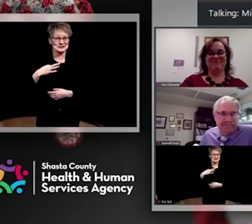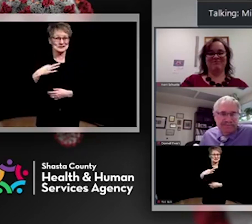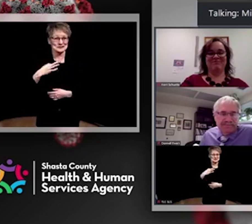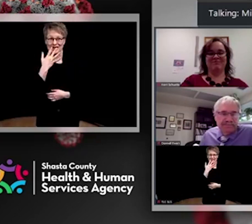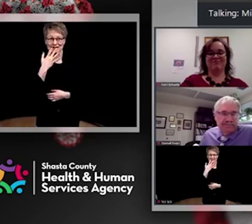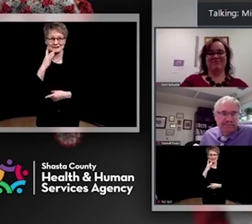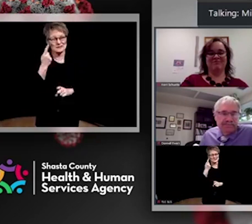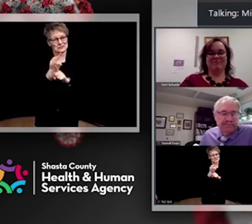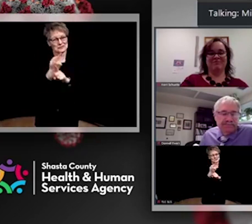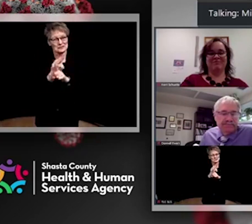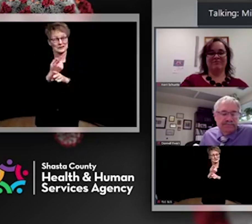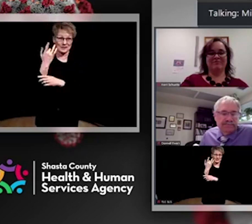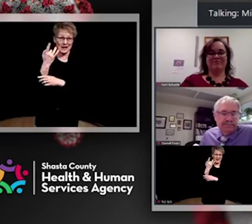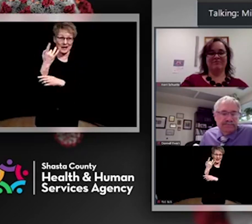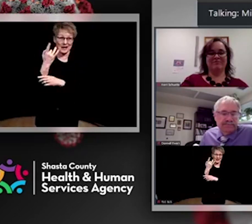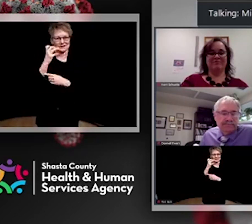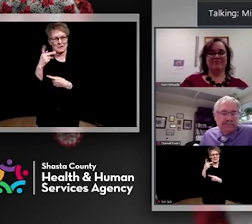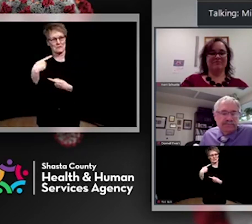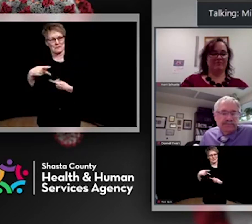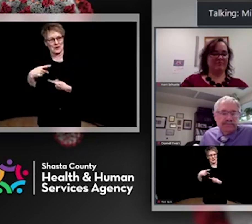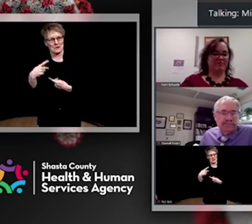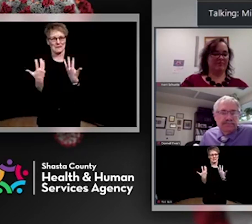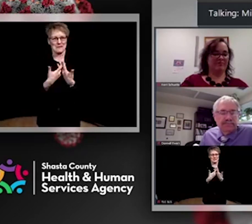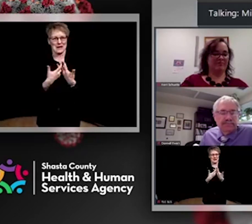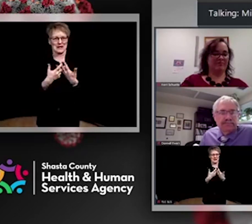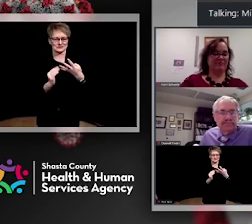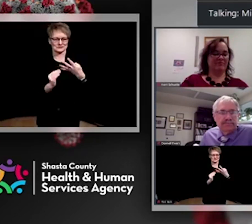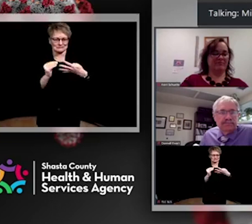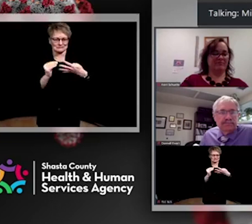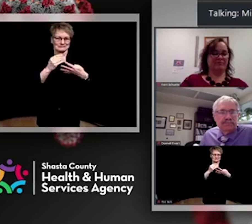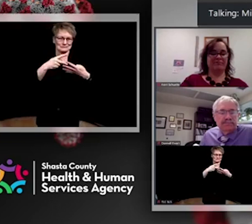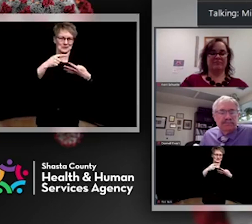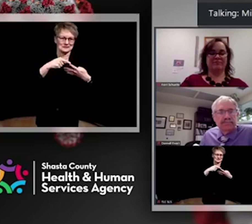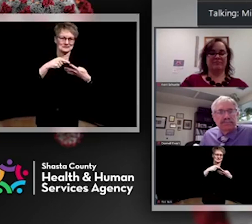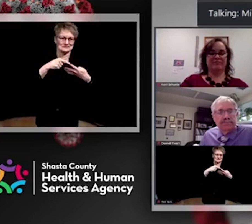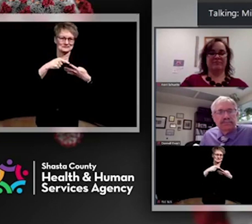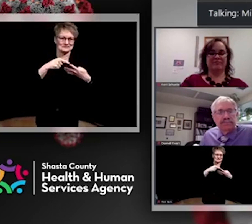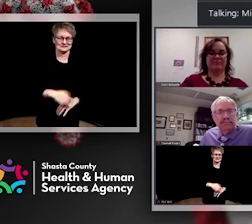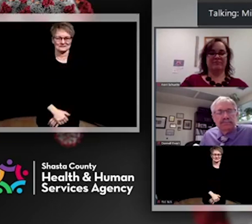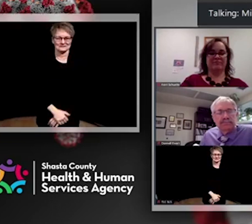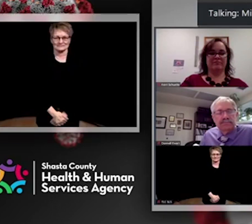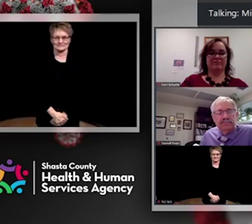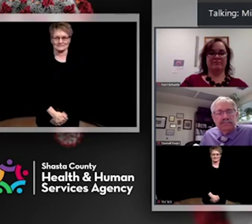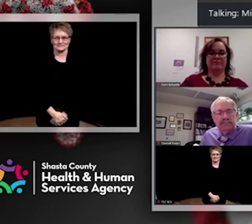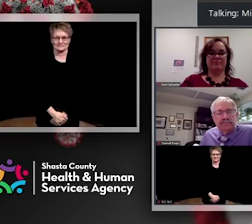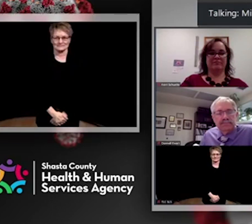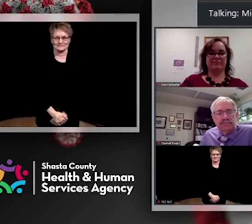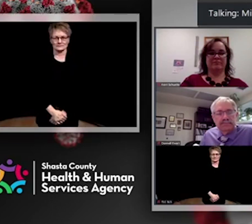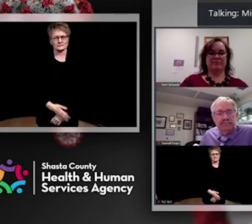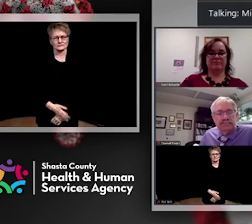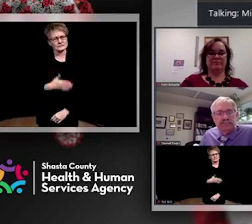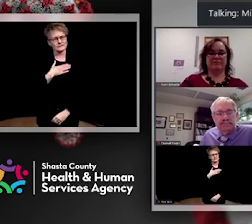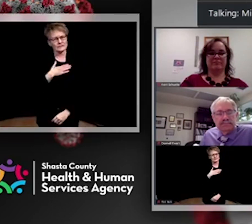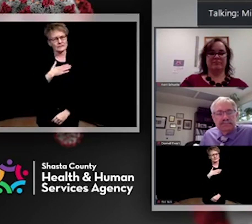ask, are federal workers, federal facilities, not bound by the state recommendations?